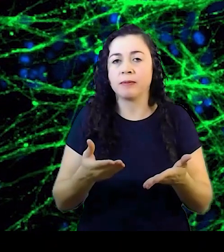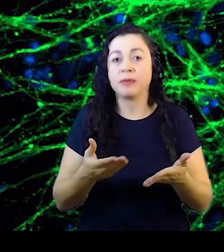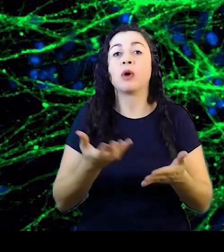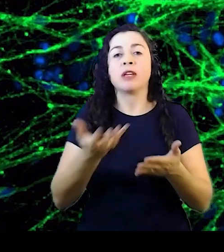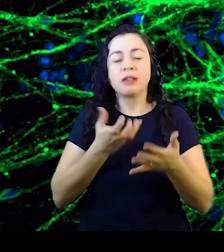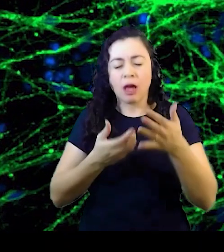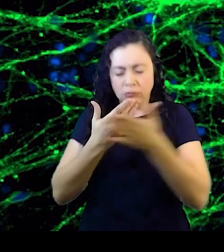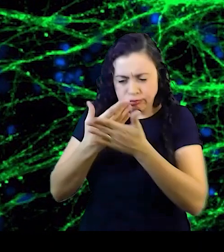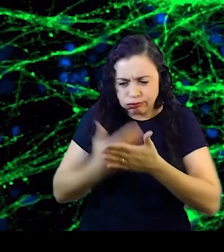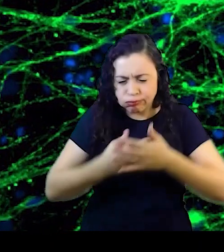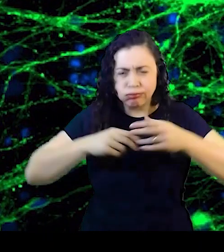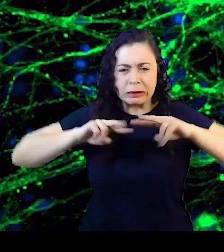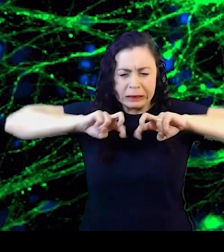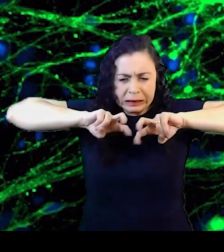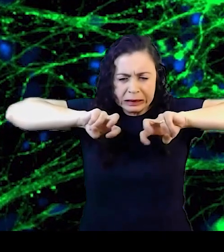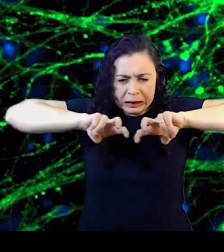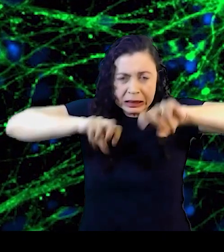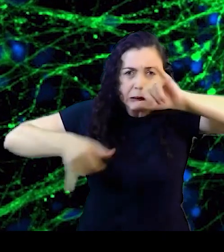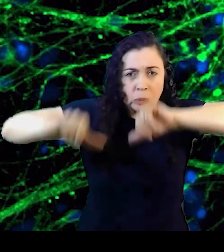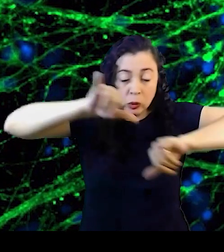how the virus influences the production of protein